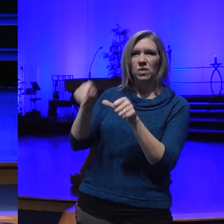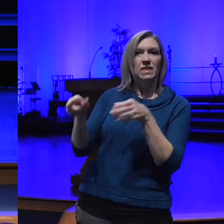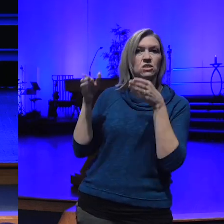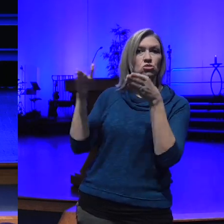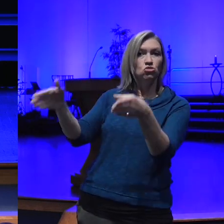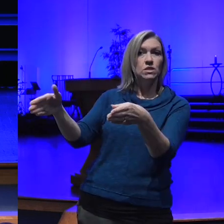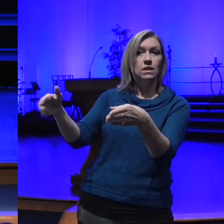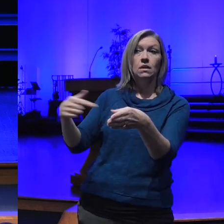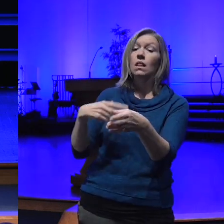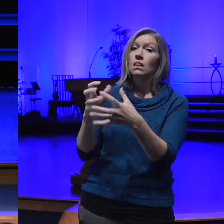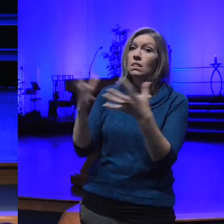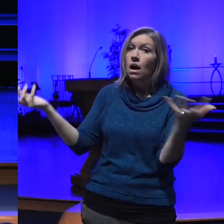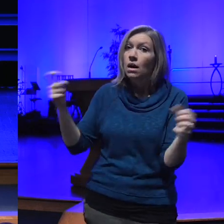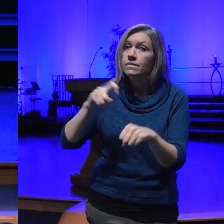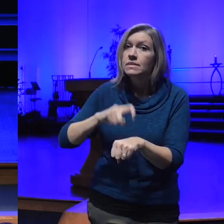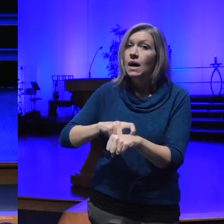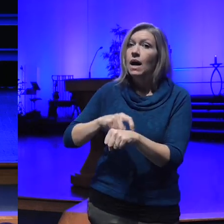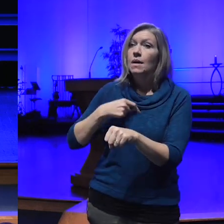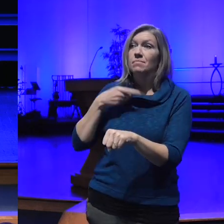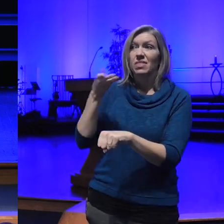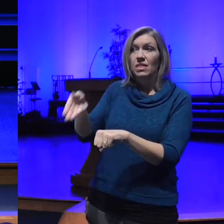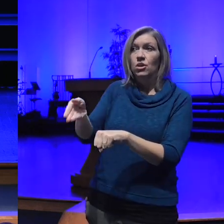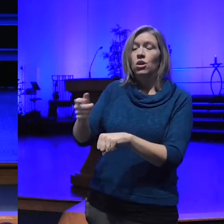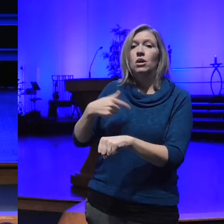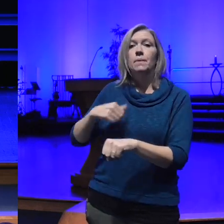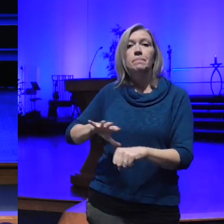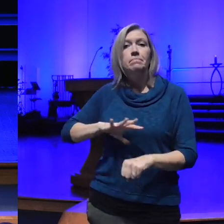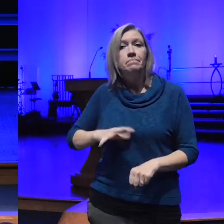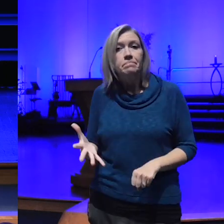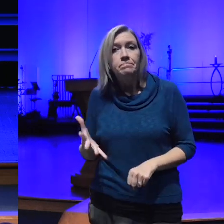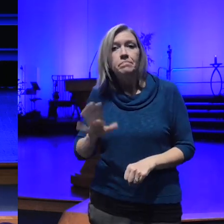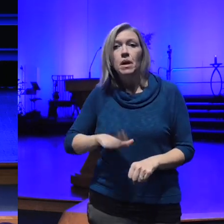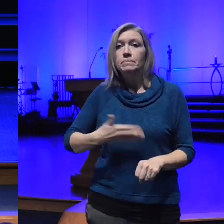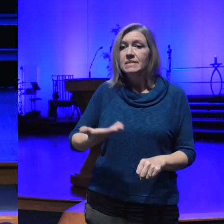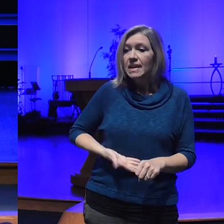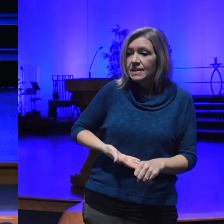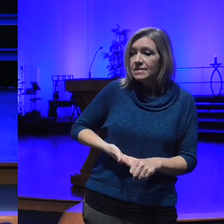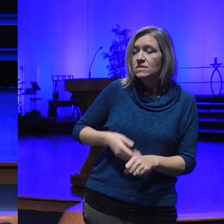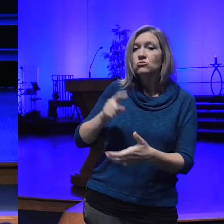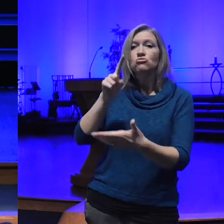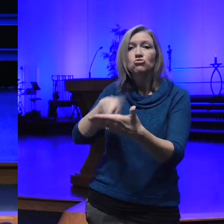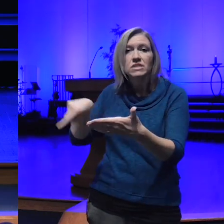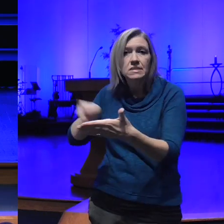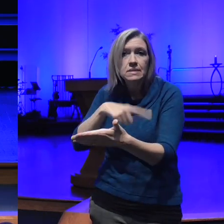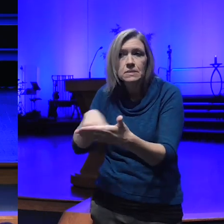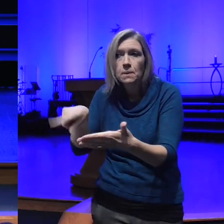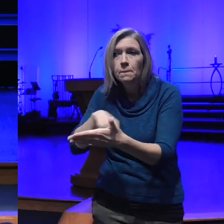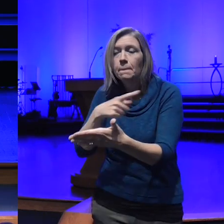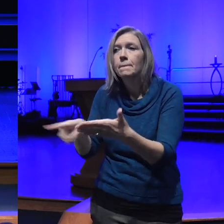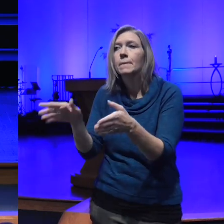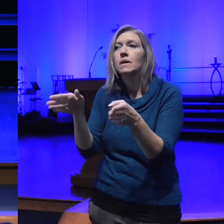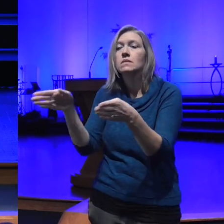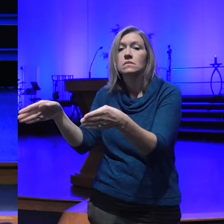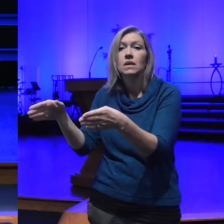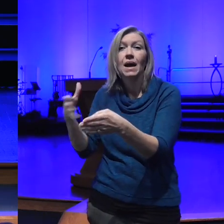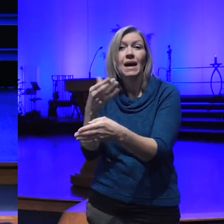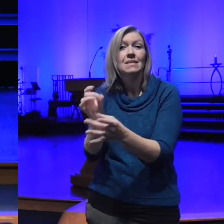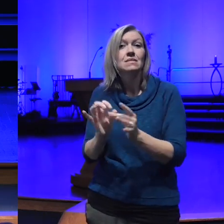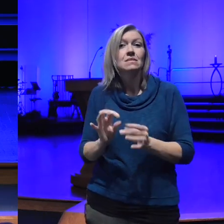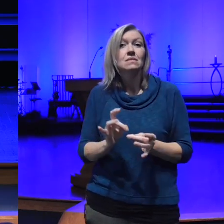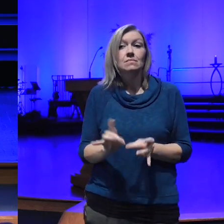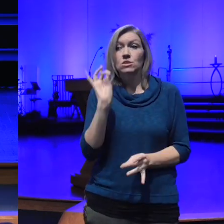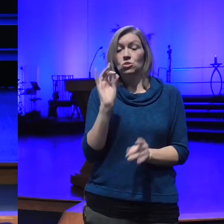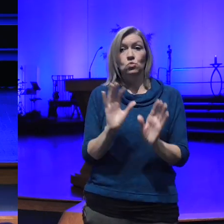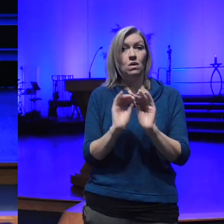time in upset and making people wrong and critic criticism and spiritual Clarity which I transmute